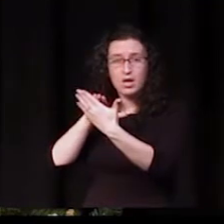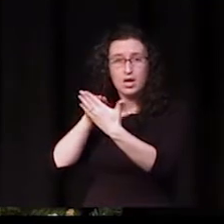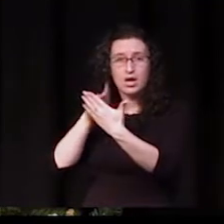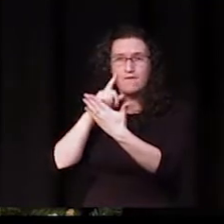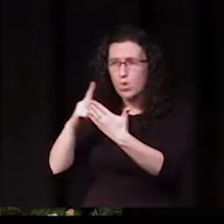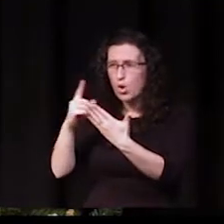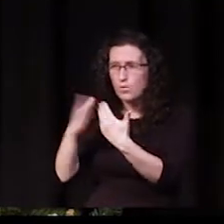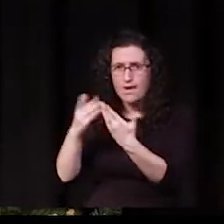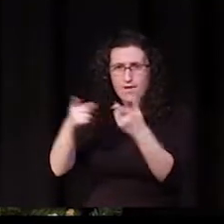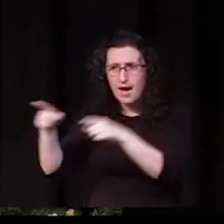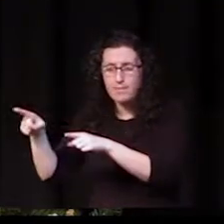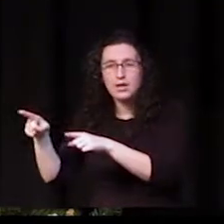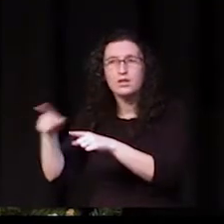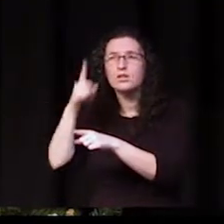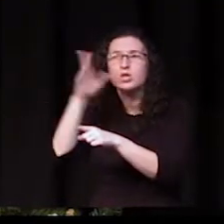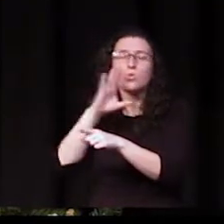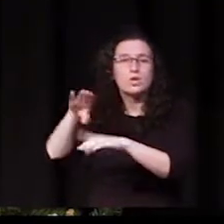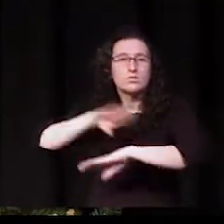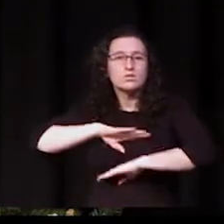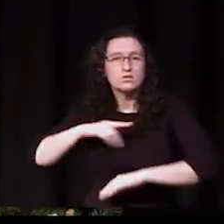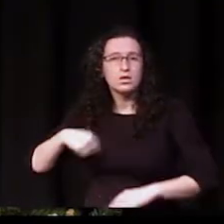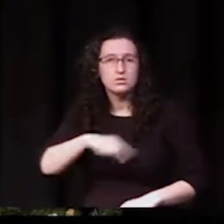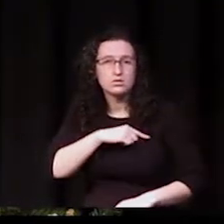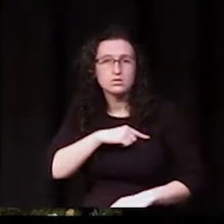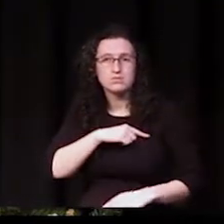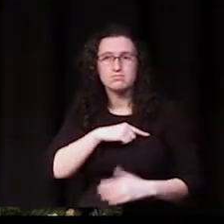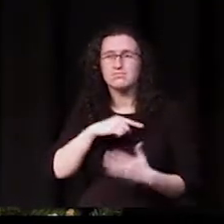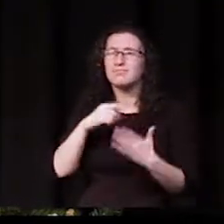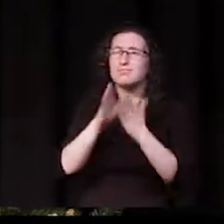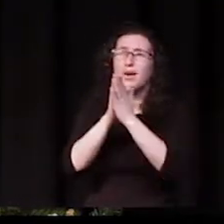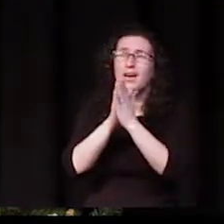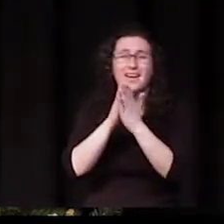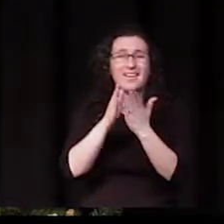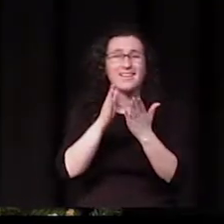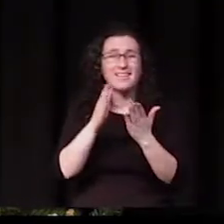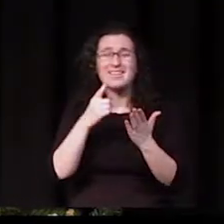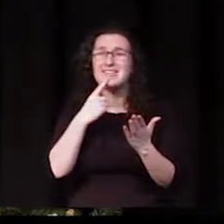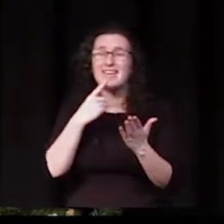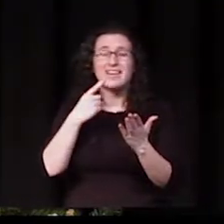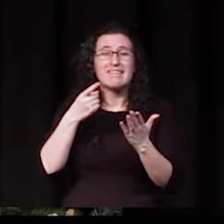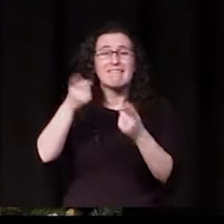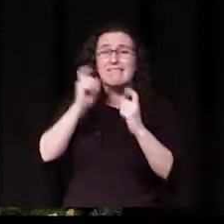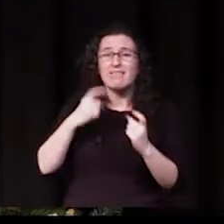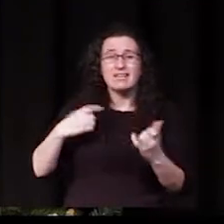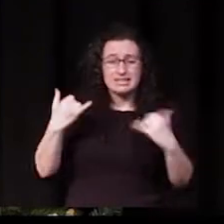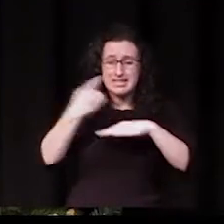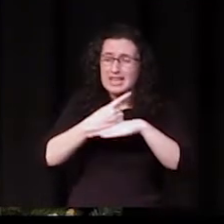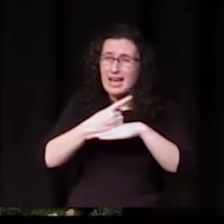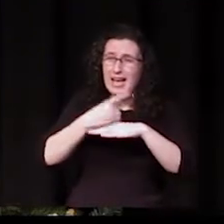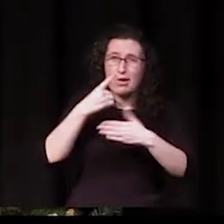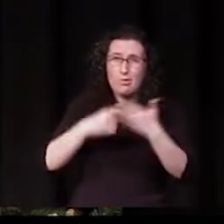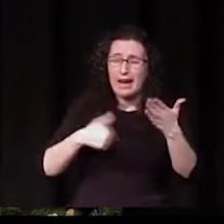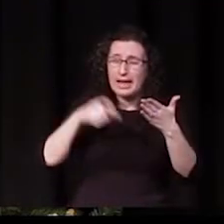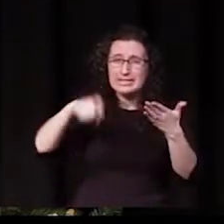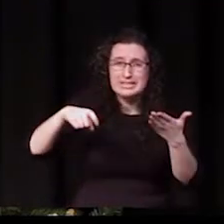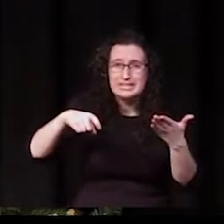It's found in the prayer that Jesus taught us to pray. "Give us today, our daily bread." We can walk with the confidence of knowing